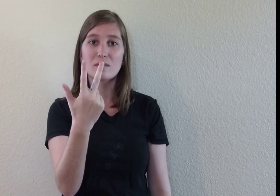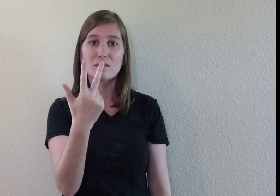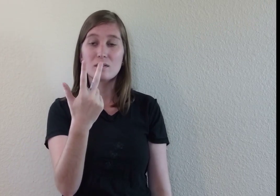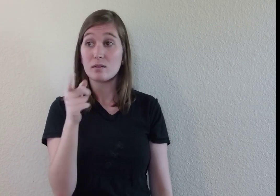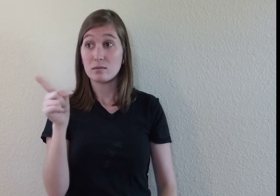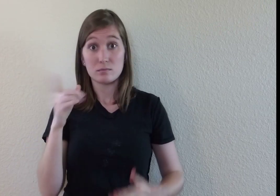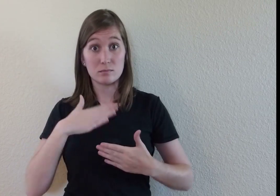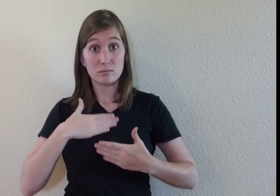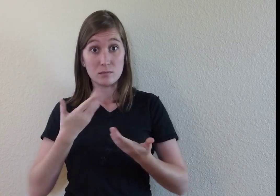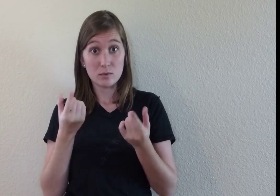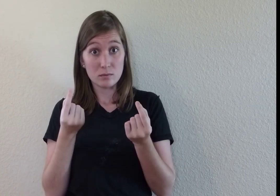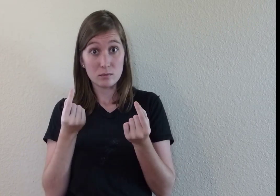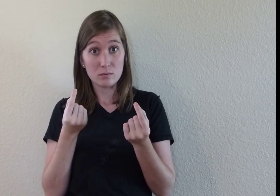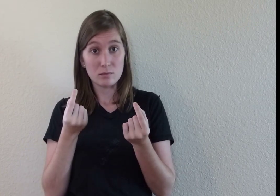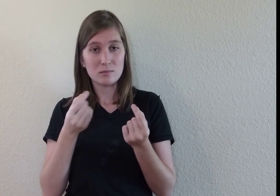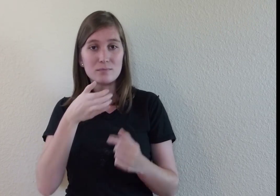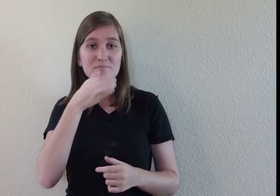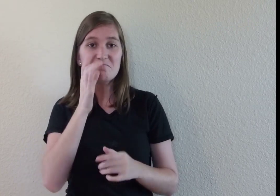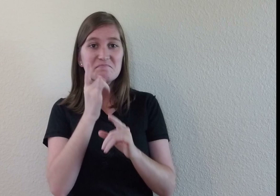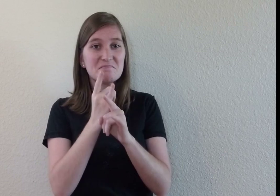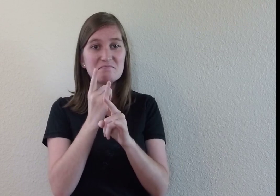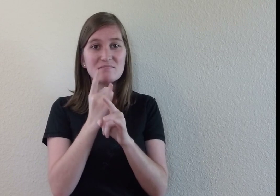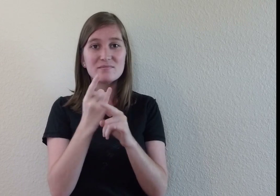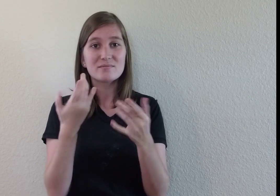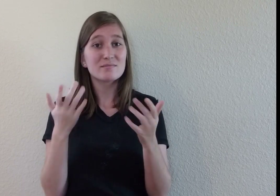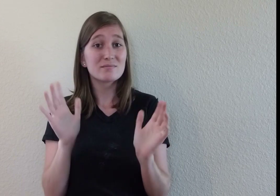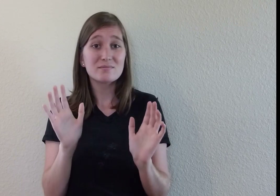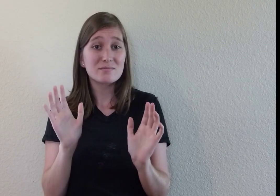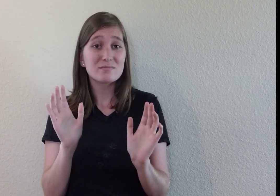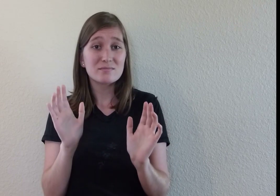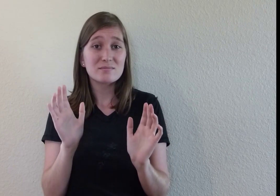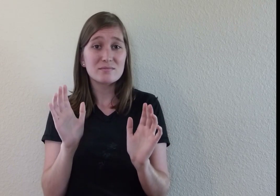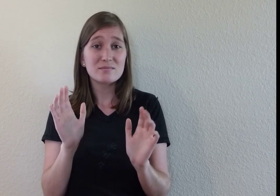all he has admitted to doing is ingesting alcohol.